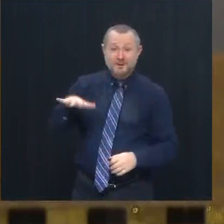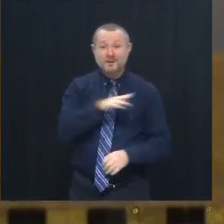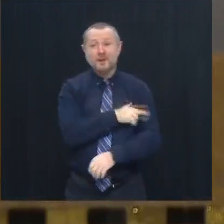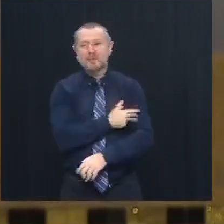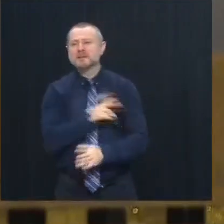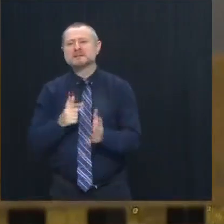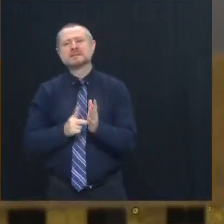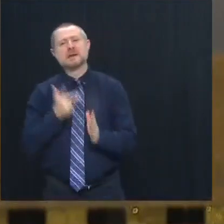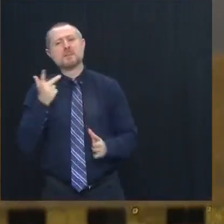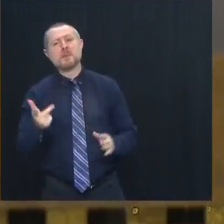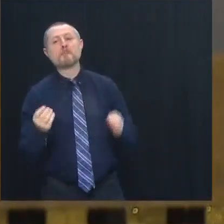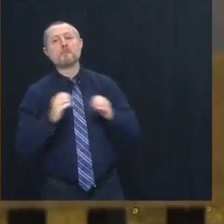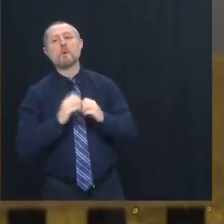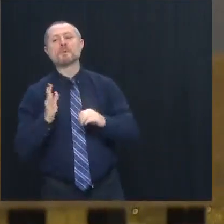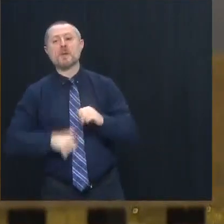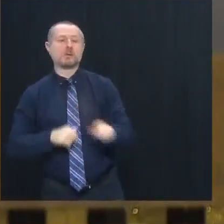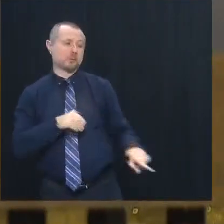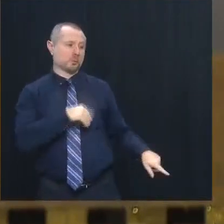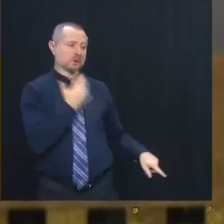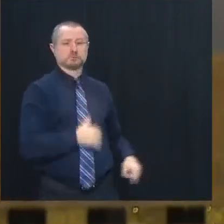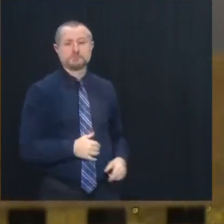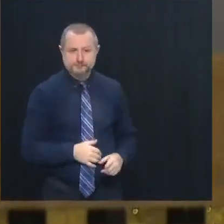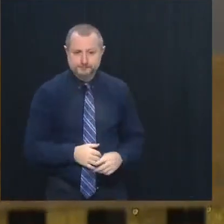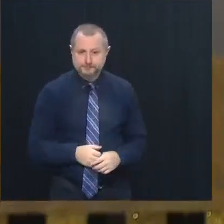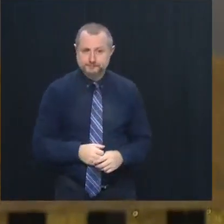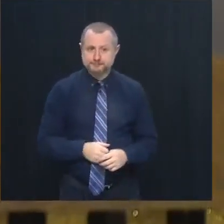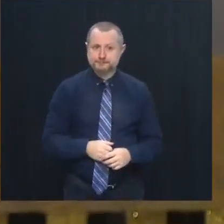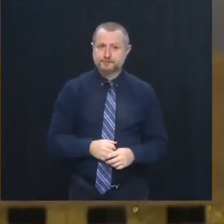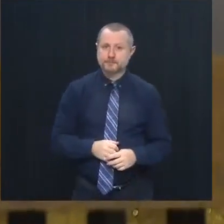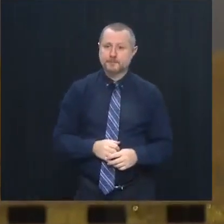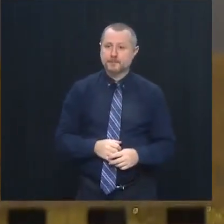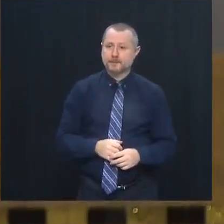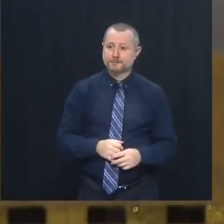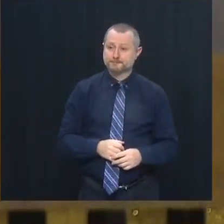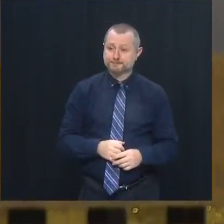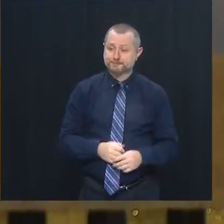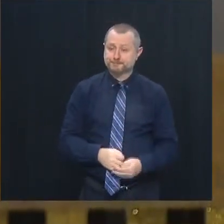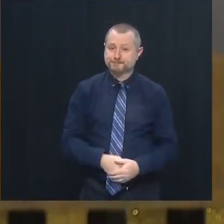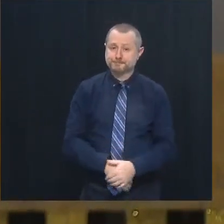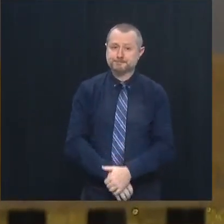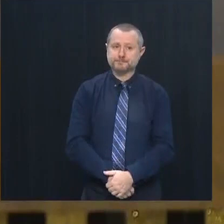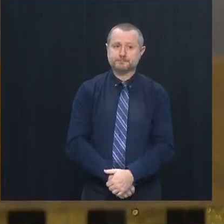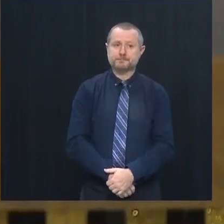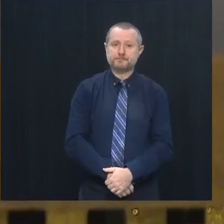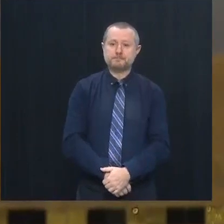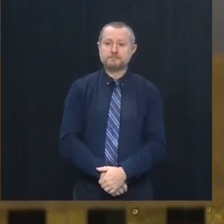AND THE HOSPITALIZATION RATE FOR BLACK AND HISPANIC PATIENTS WAS